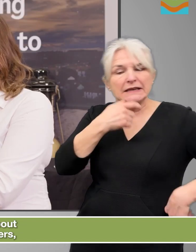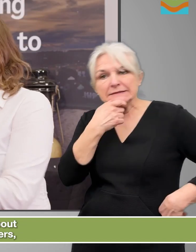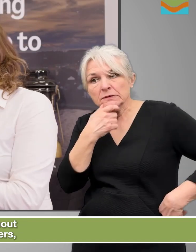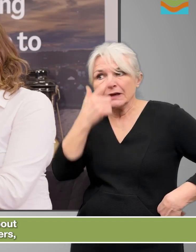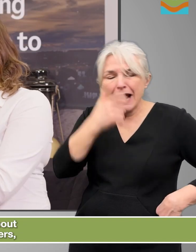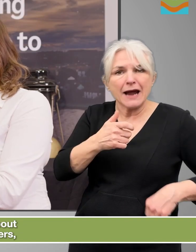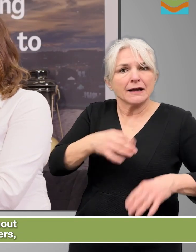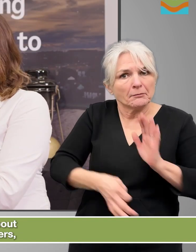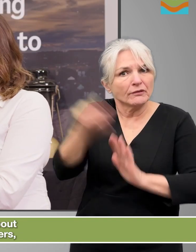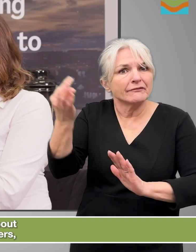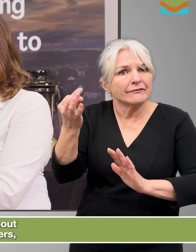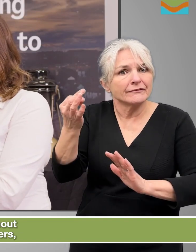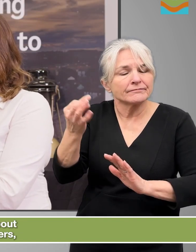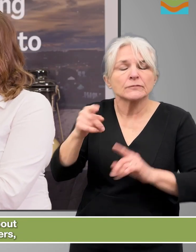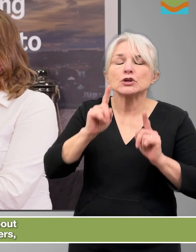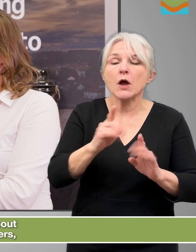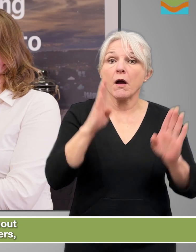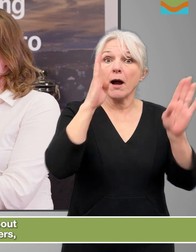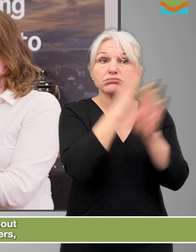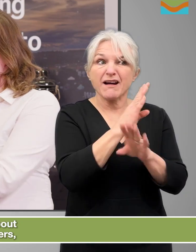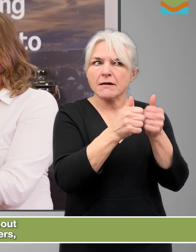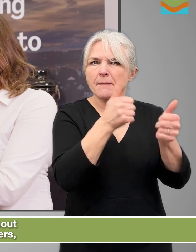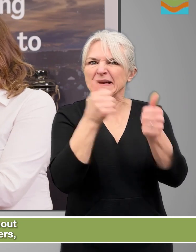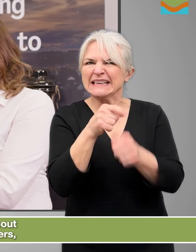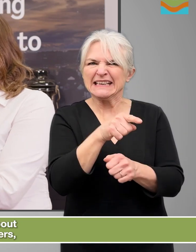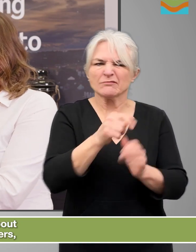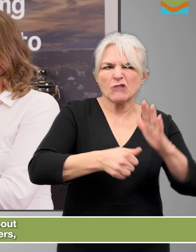So that's where you say about consultees, we have partners,